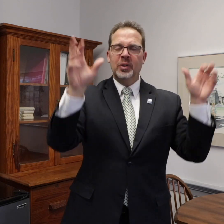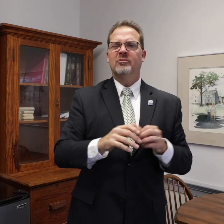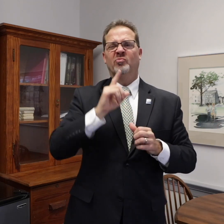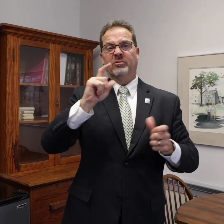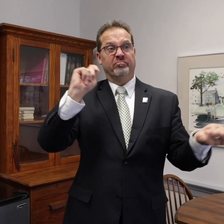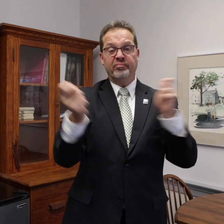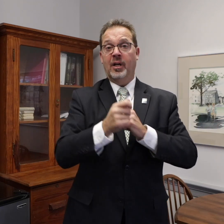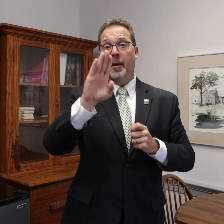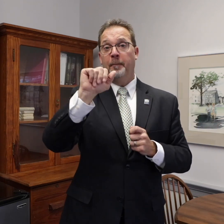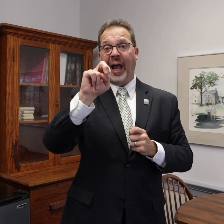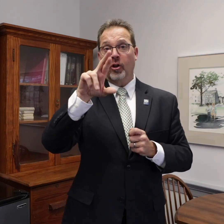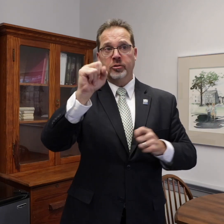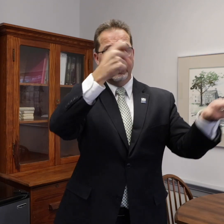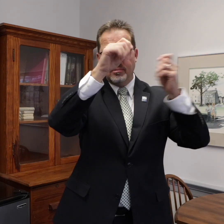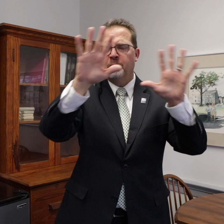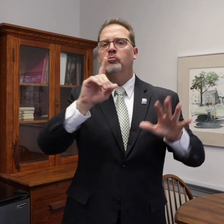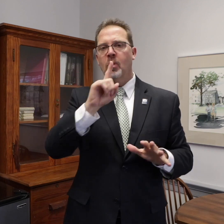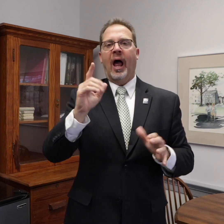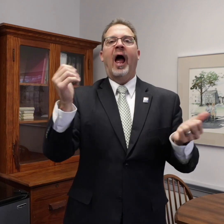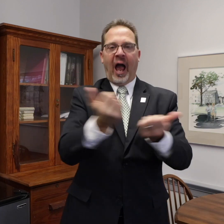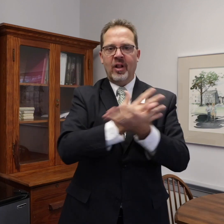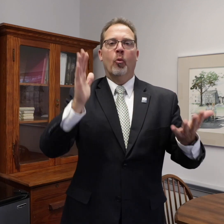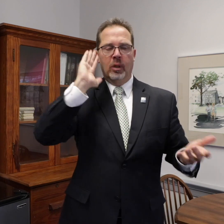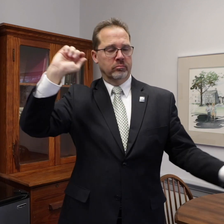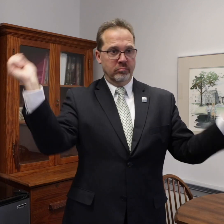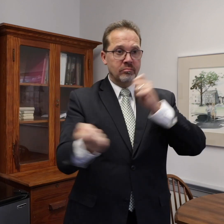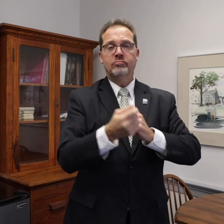paint. Hopefully you will come see the new improvements by attending one of our